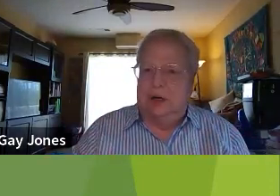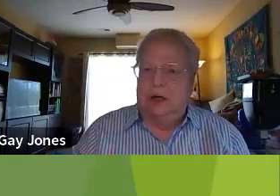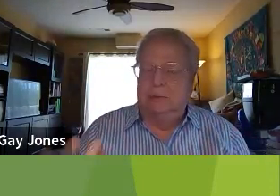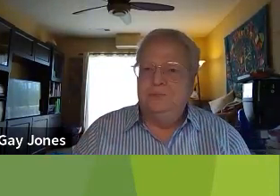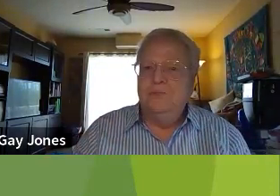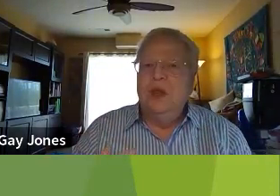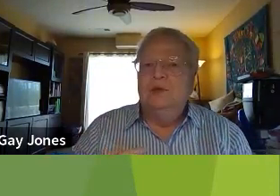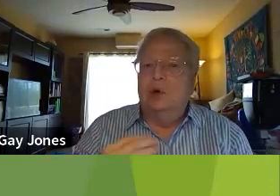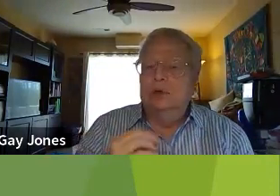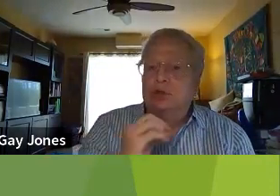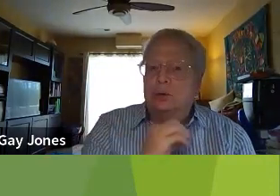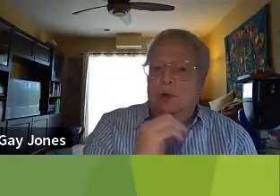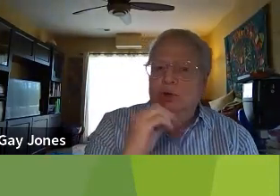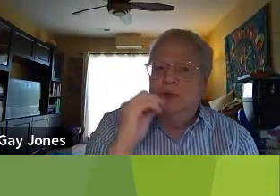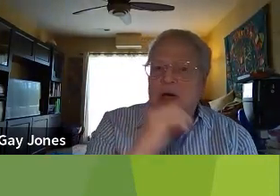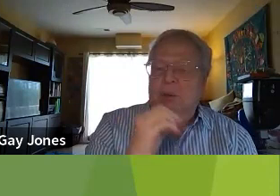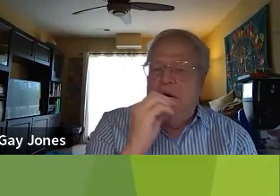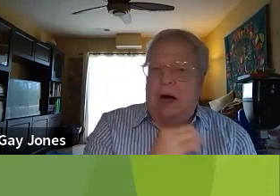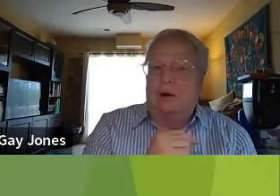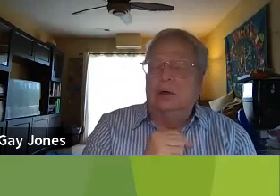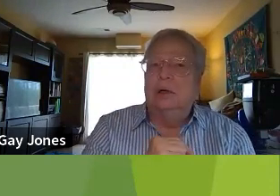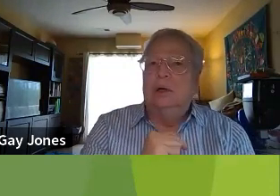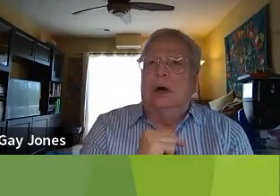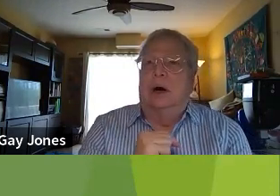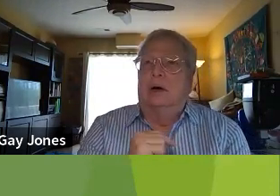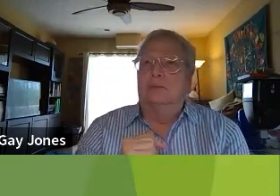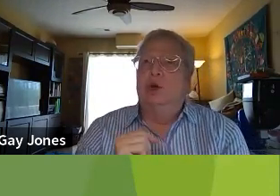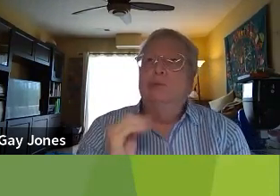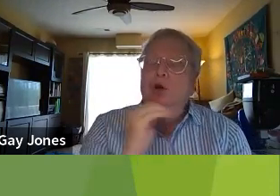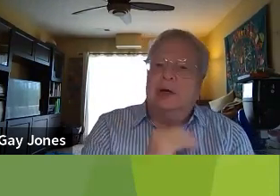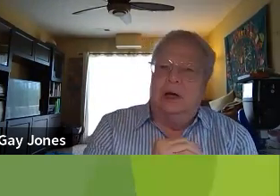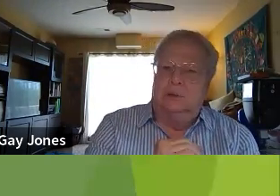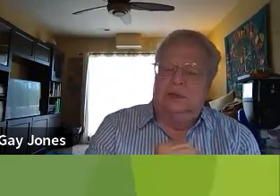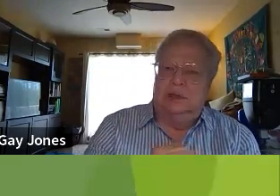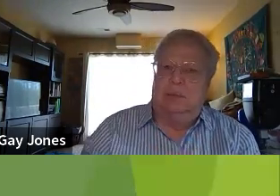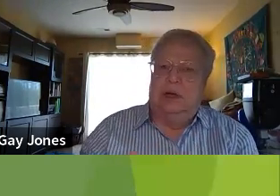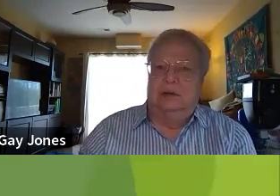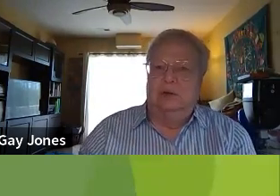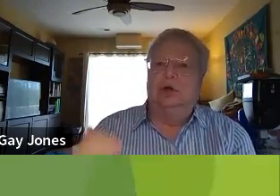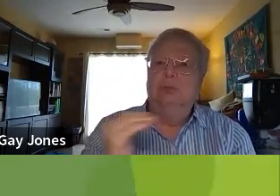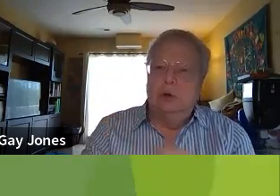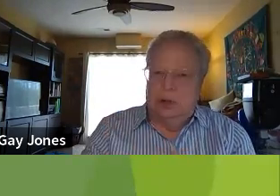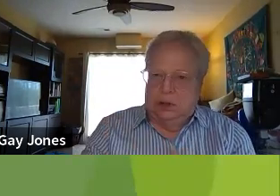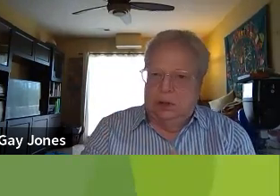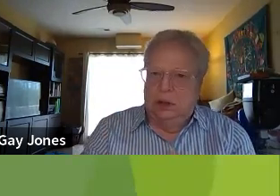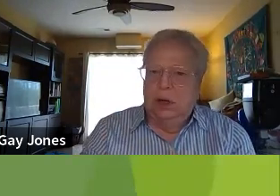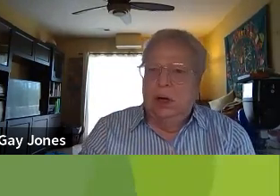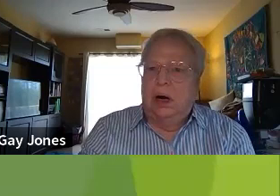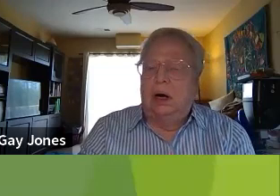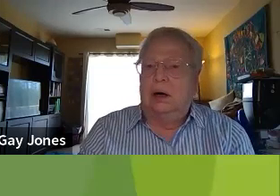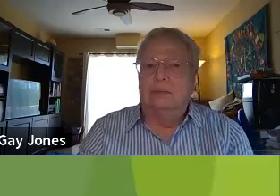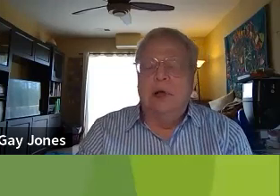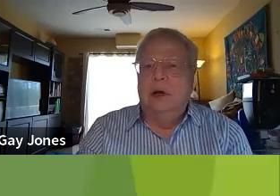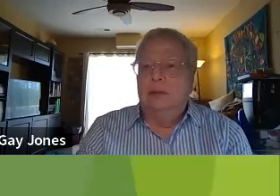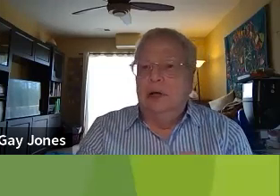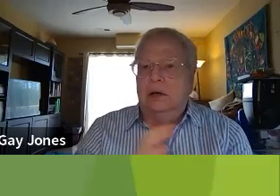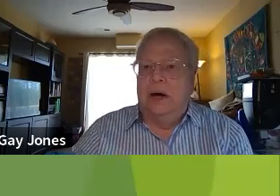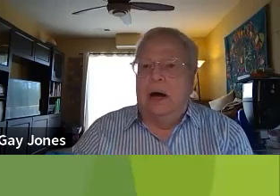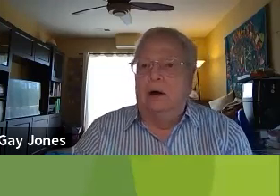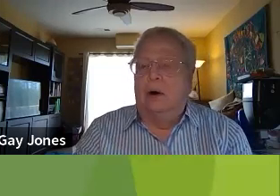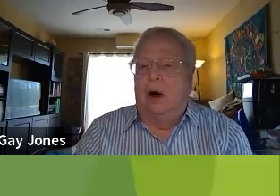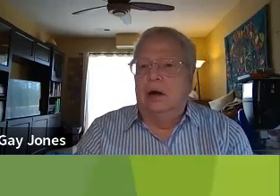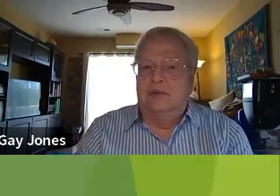So when you think about communicating with somebody in your community, think about all